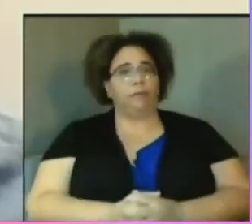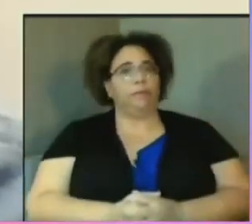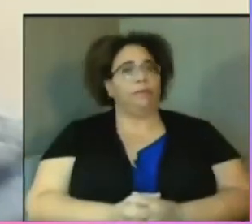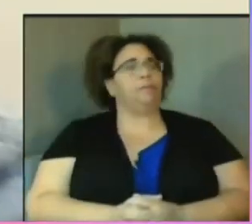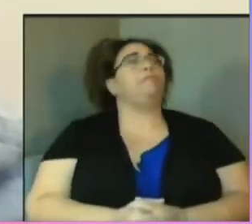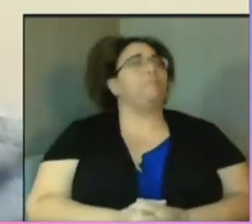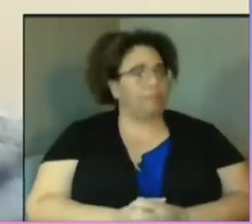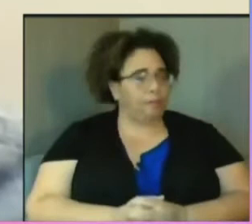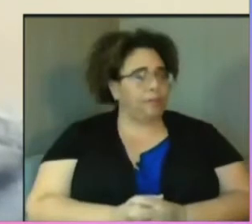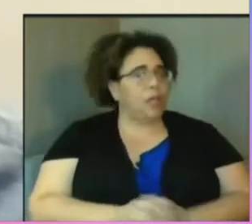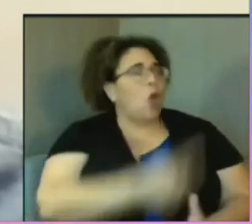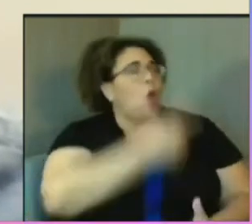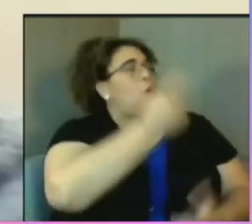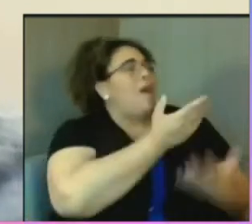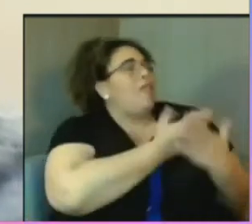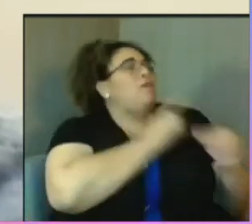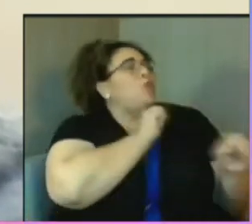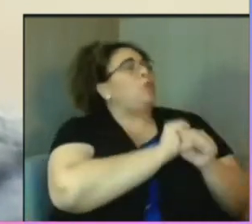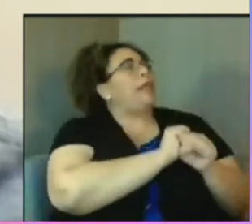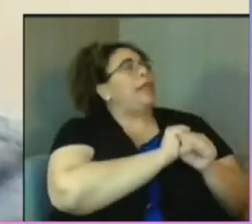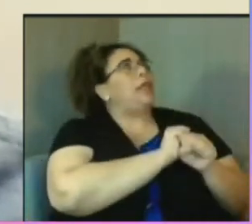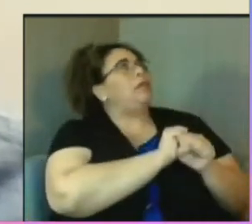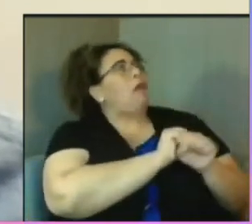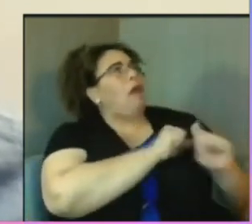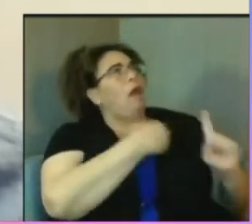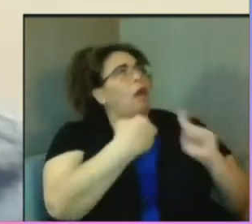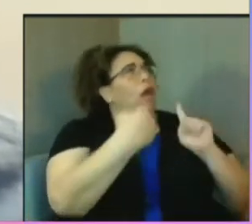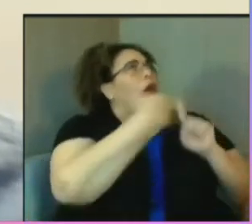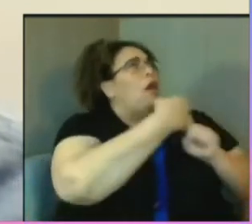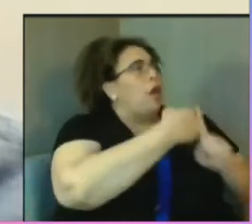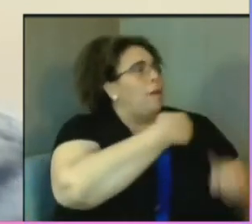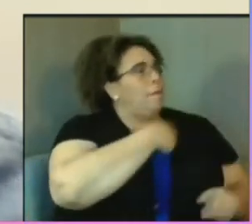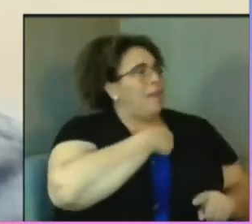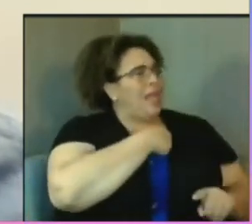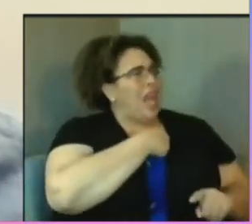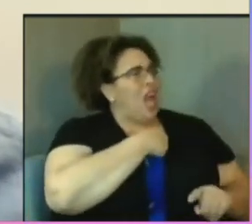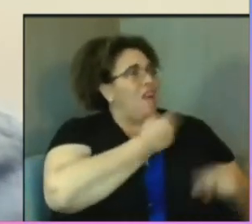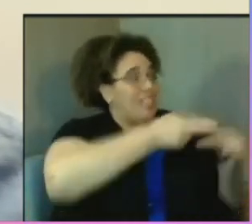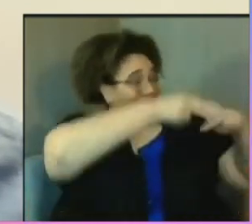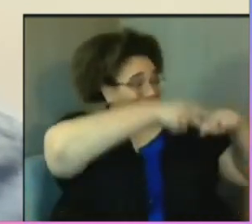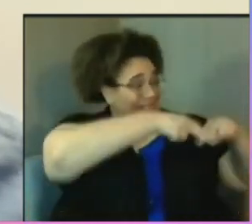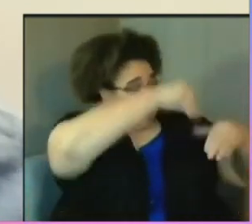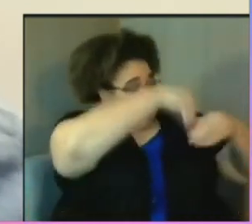that was so striking about being in the courtroom in the day of the argument as a trans person